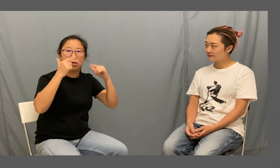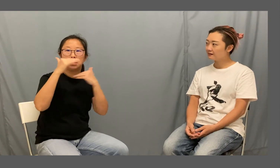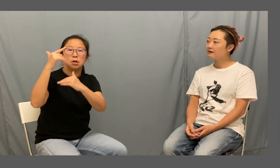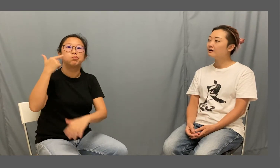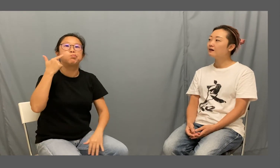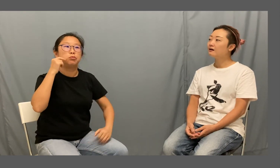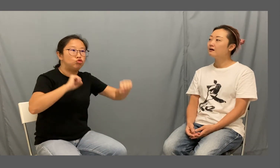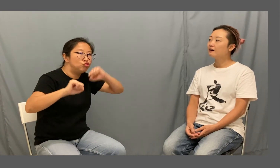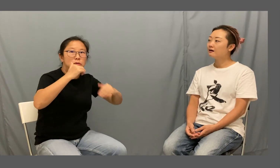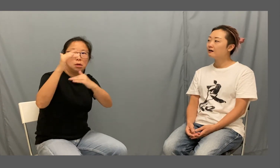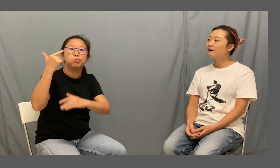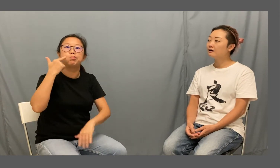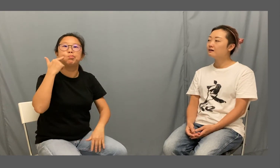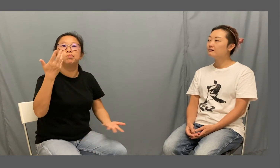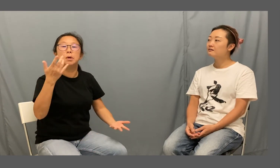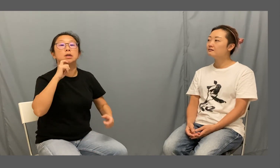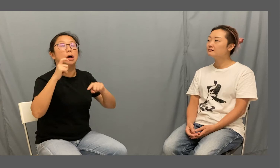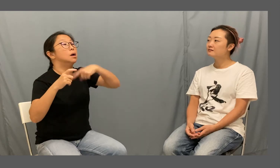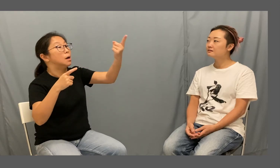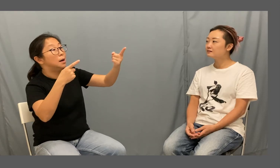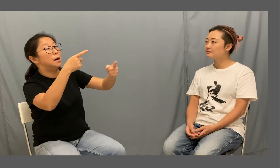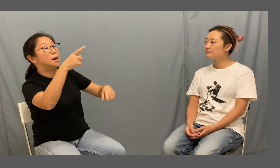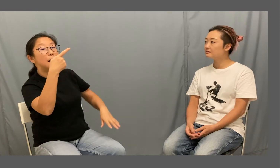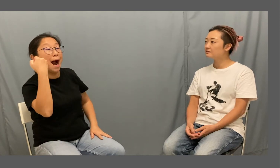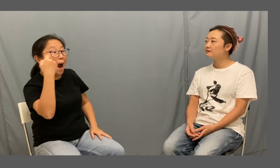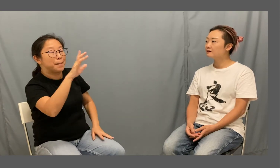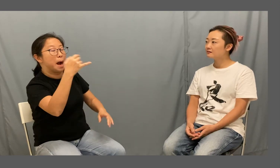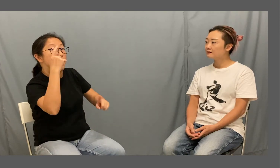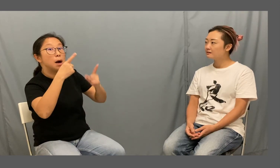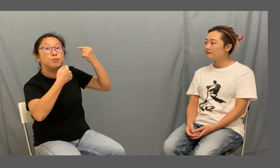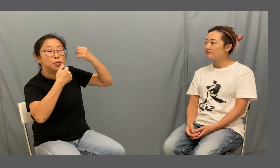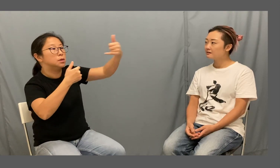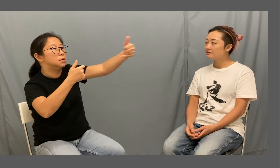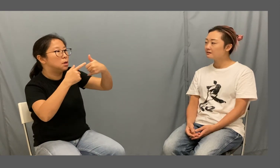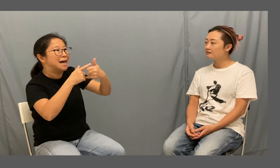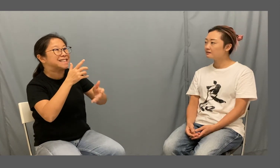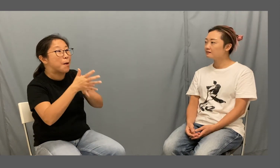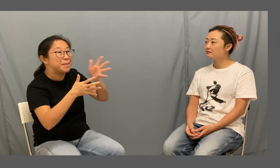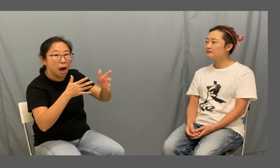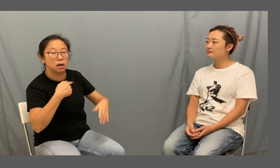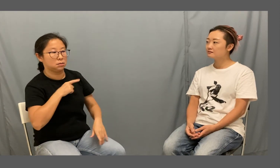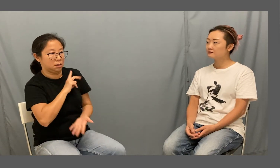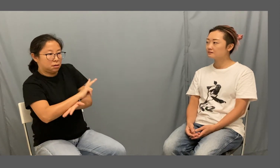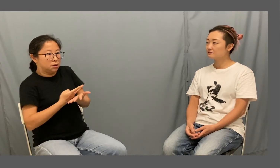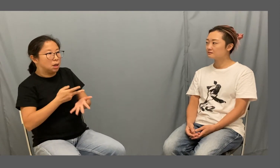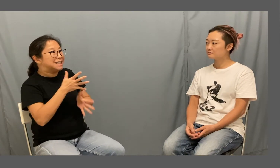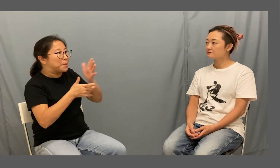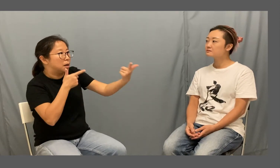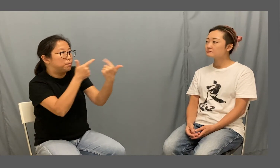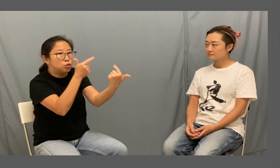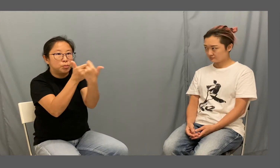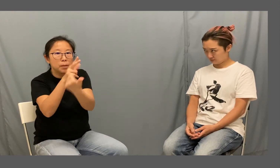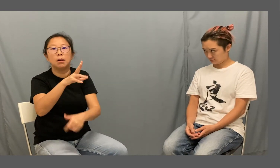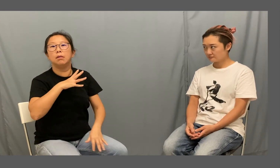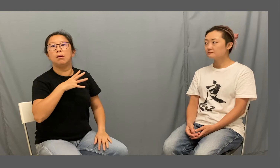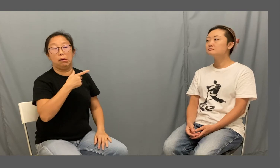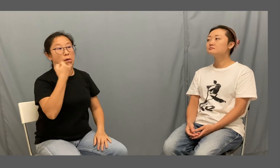Vocabs, non-manual features, and gestures are all their strengths When it come to Sim-Com with hard-of-hearing individuals, Deaf interpreters are able to adjust their signing output